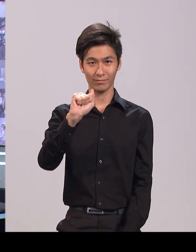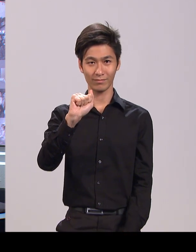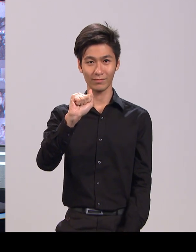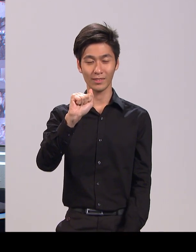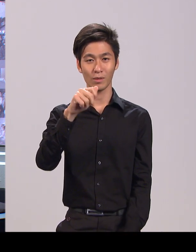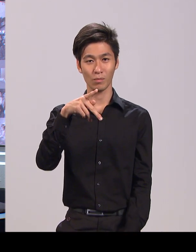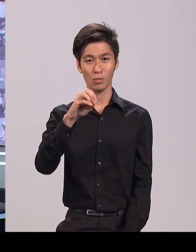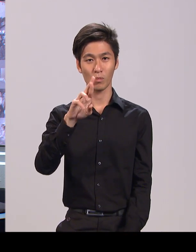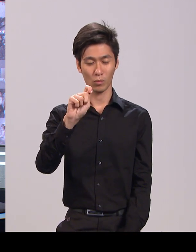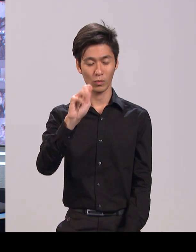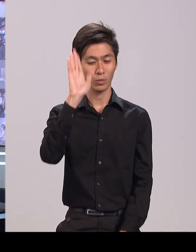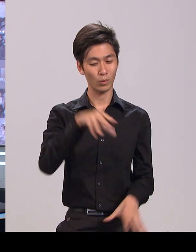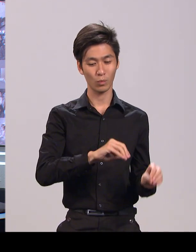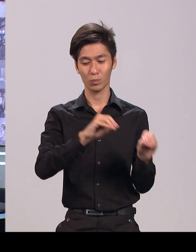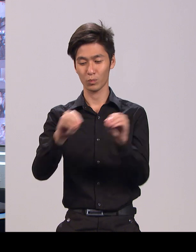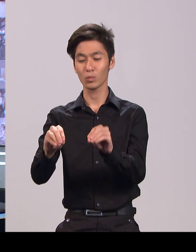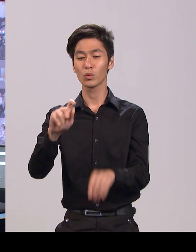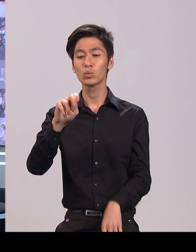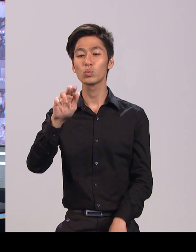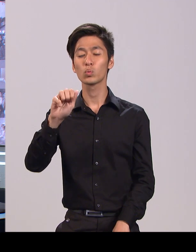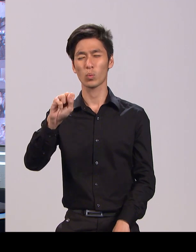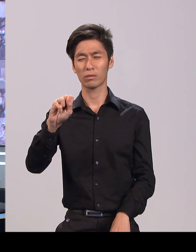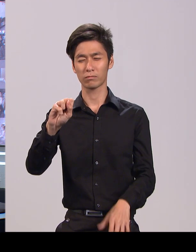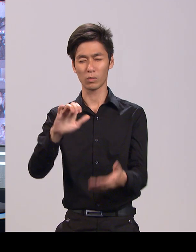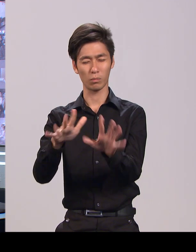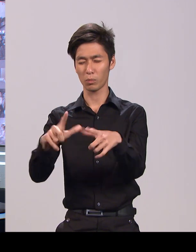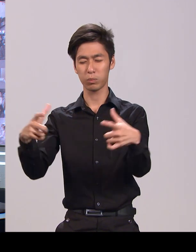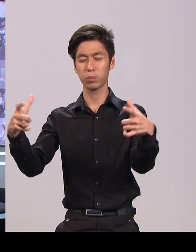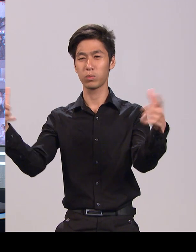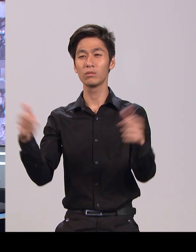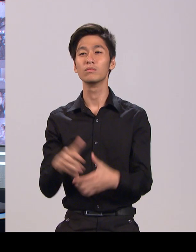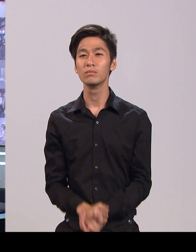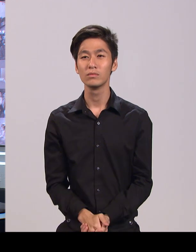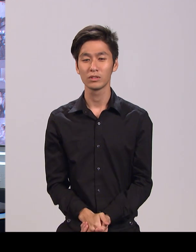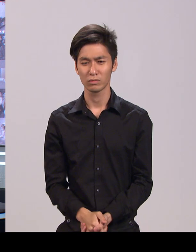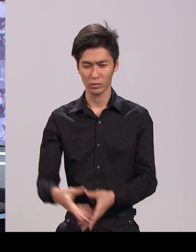would have gone to Tuas, and become the Tuas Megaport, boosting our trade and economy.